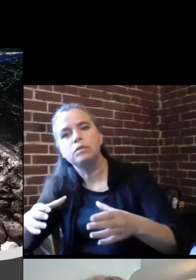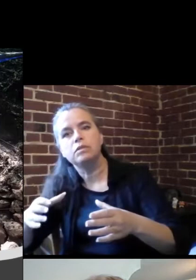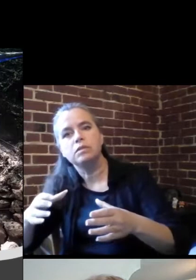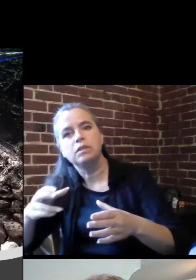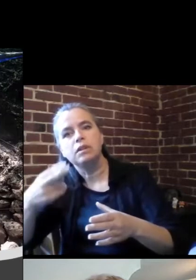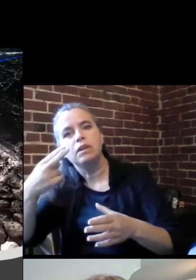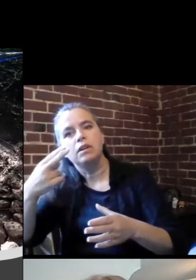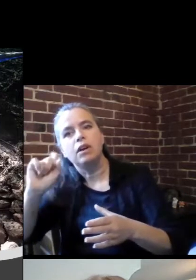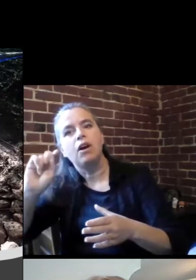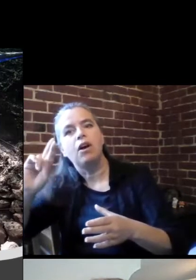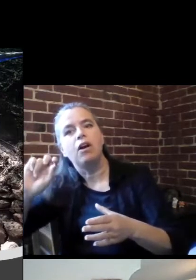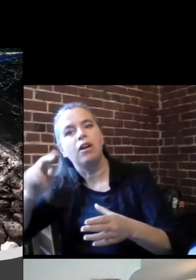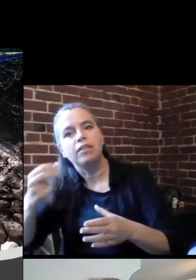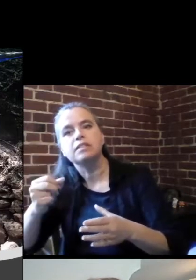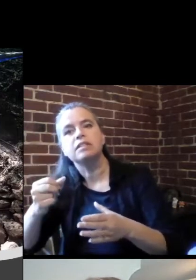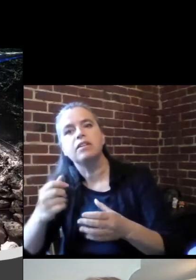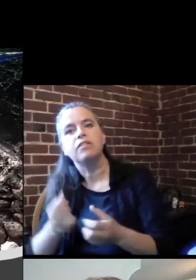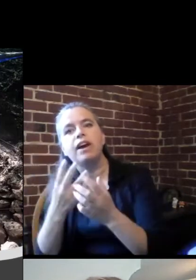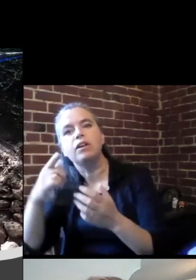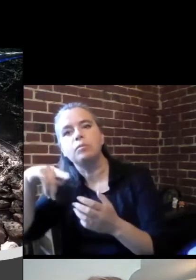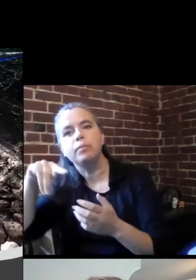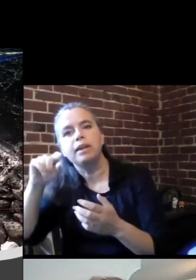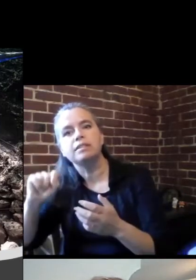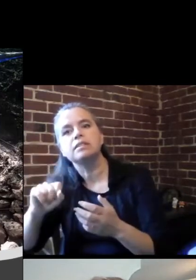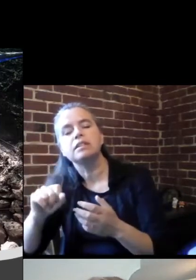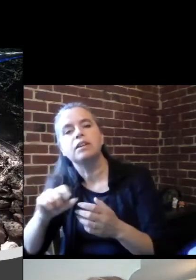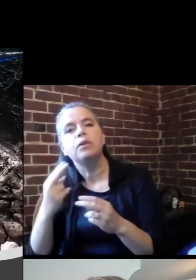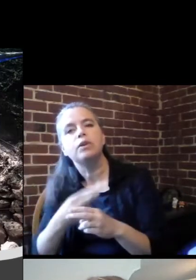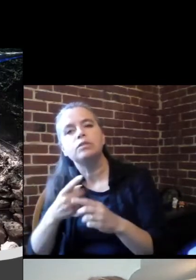We use a variety of materials to investigate people in the past.